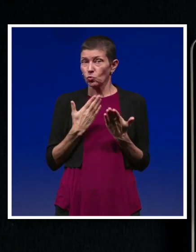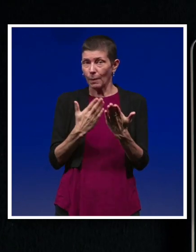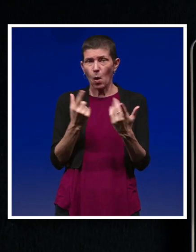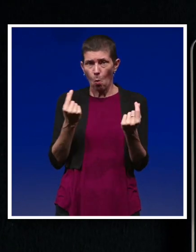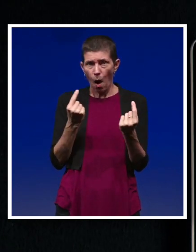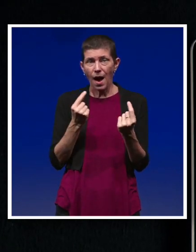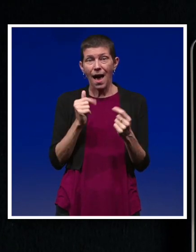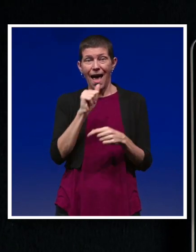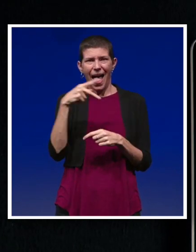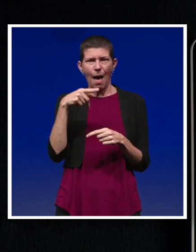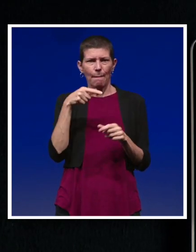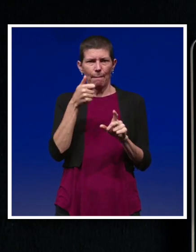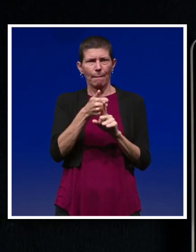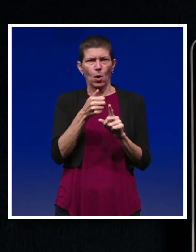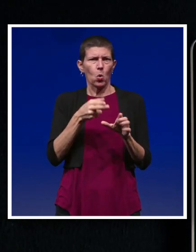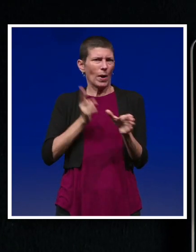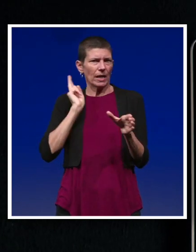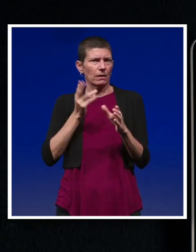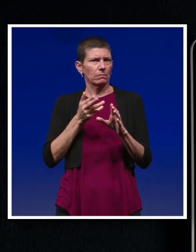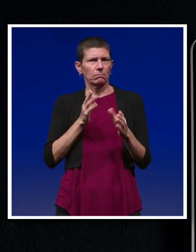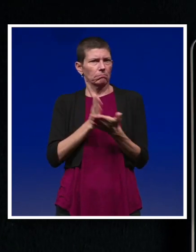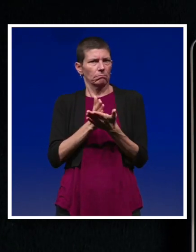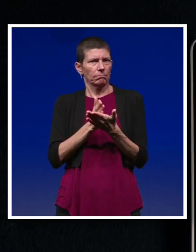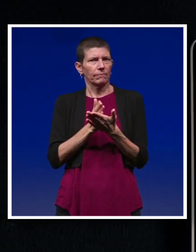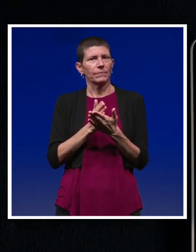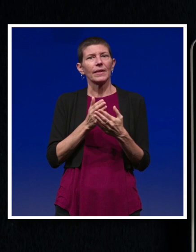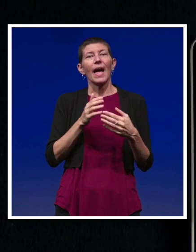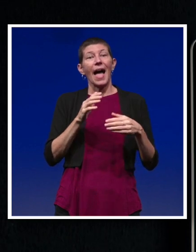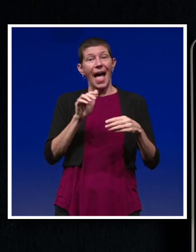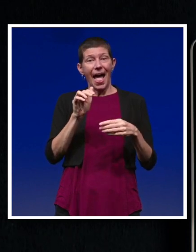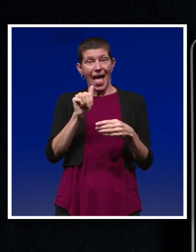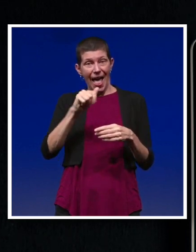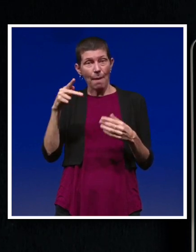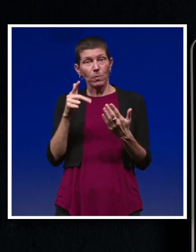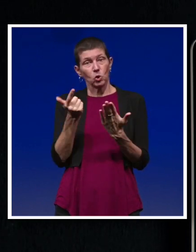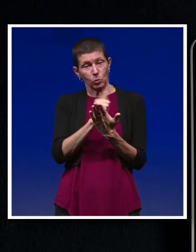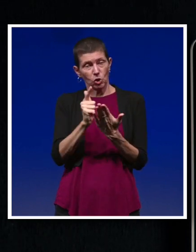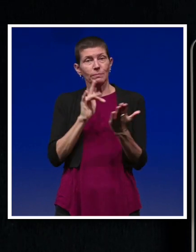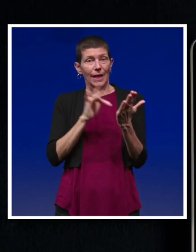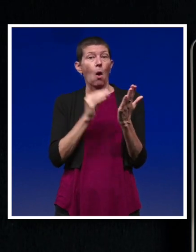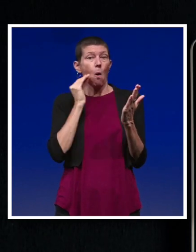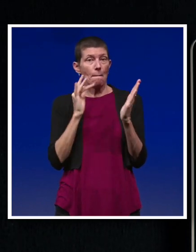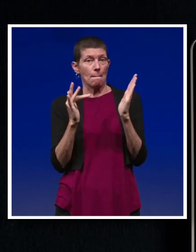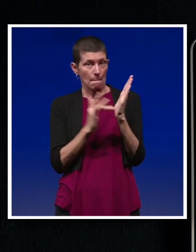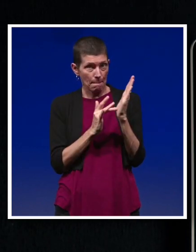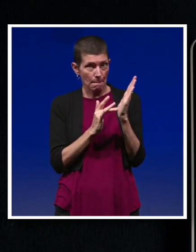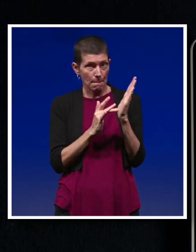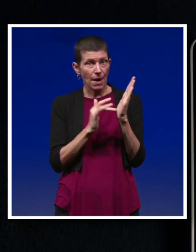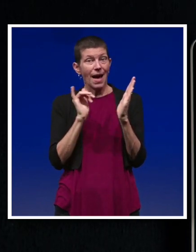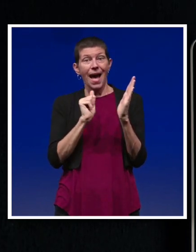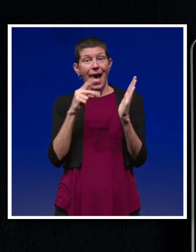my first recommendation is to quit the app. Open the app switcher by double clicking on the home button